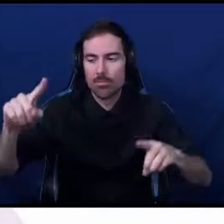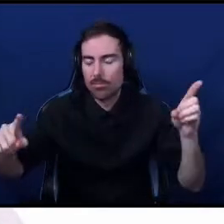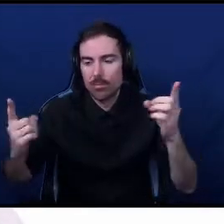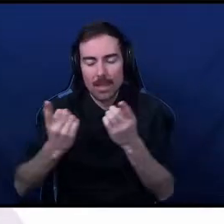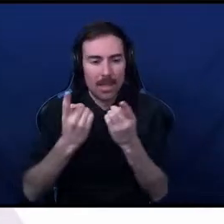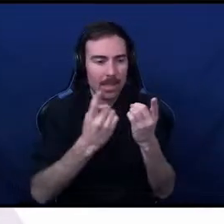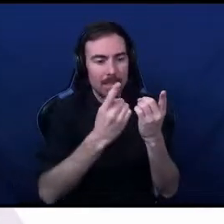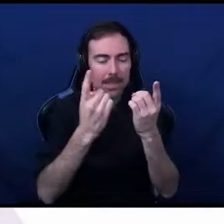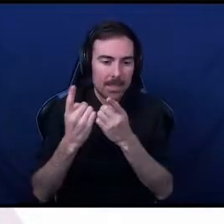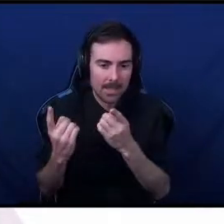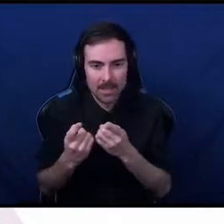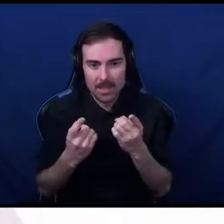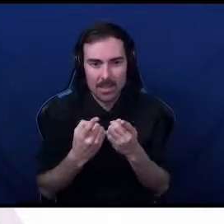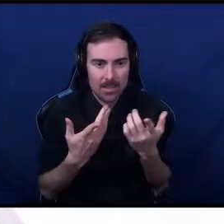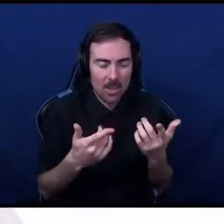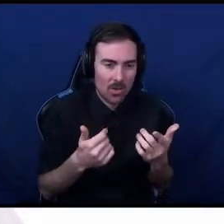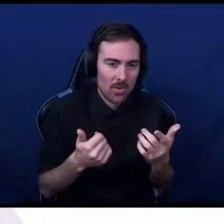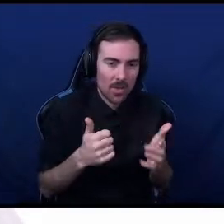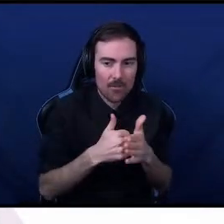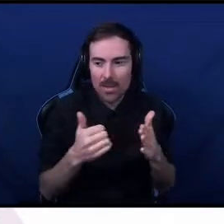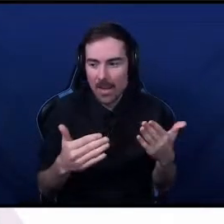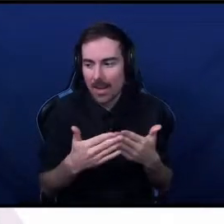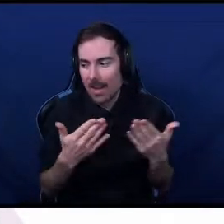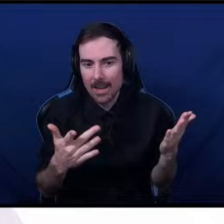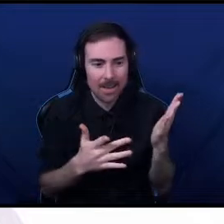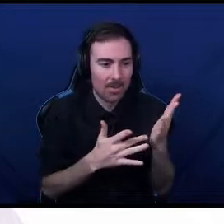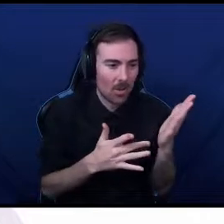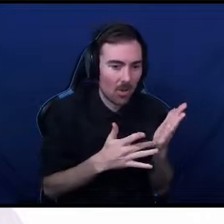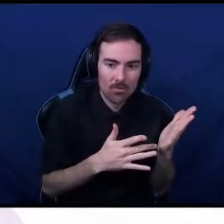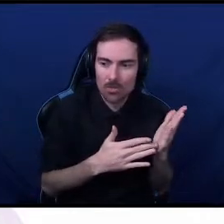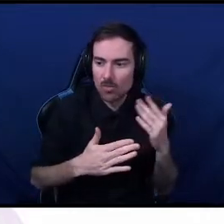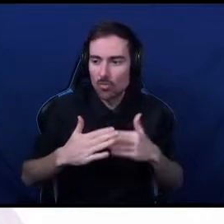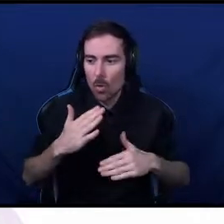consumer electronics, to robots, to medical devices, anything,